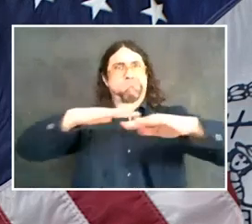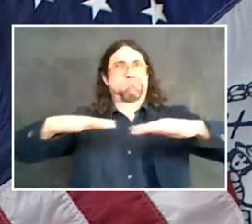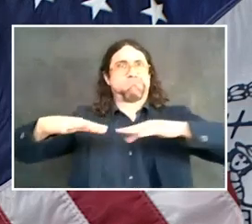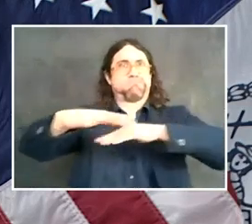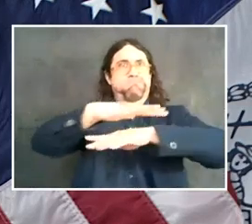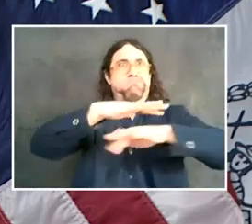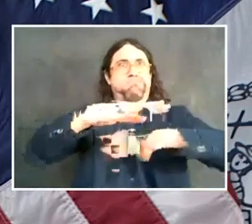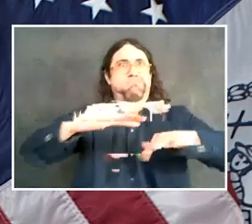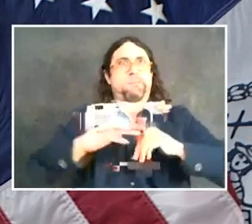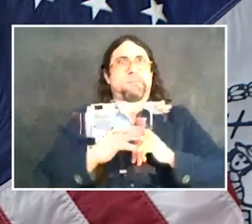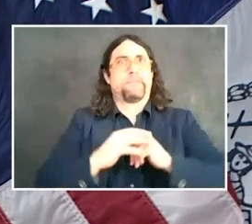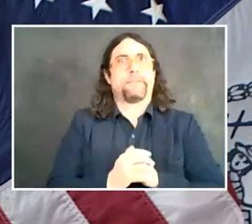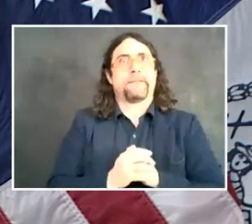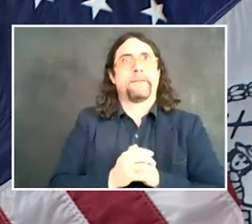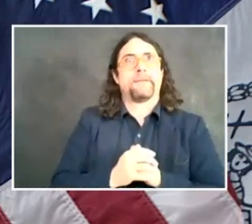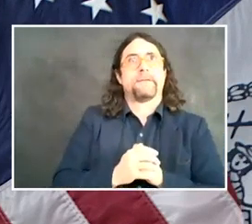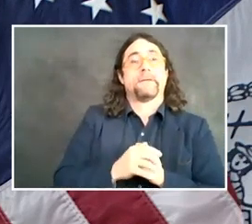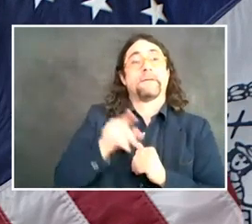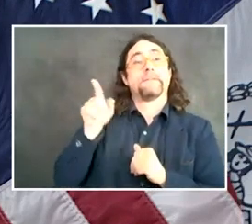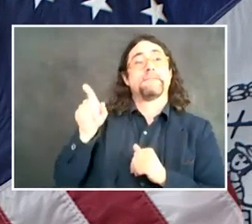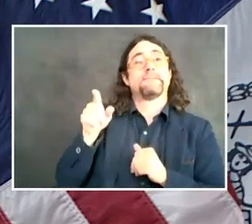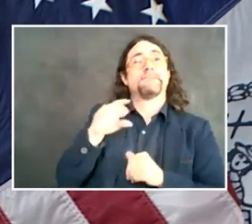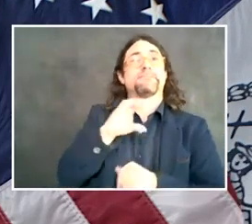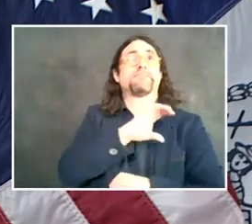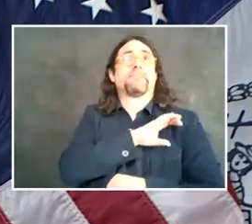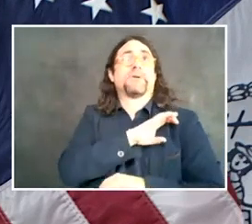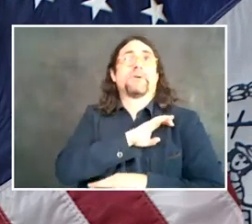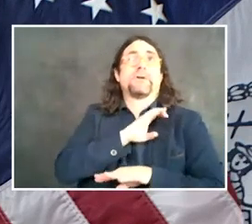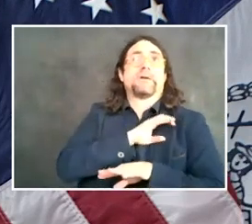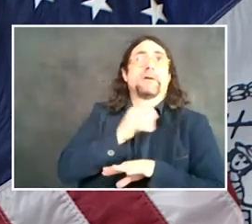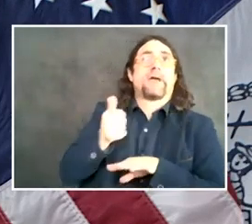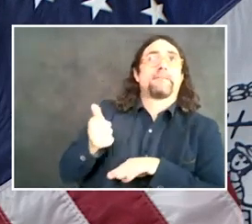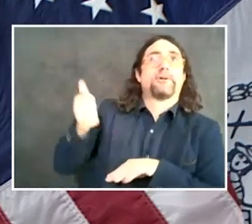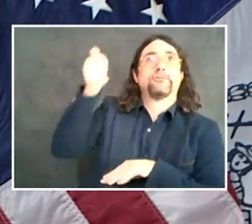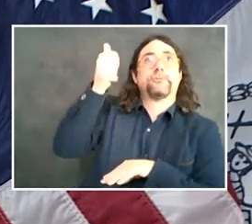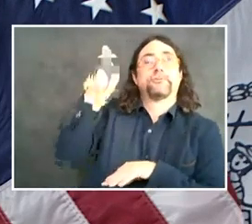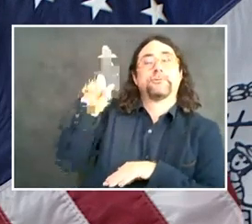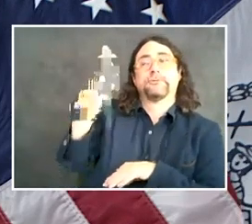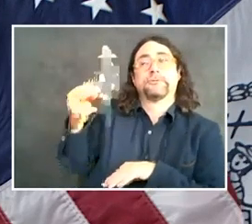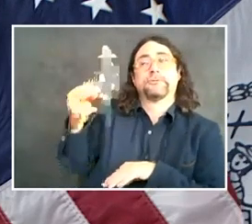GATHERING. THE COMMISSIONER WILL TALK ABOUT HOW THE NYPD APPROACHED